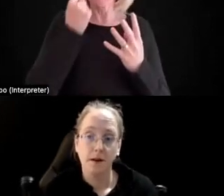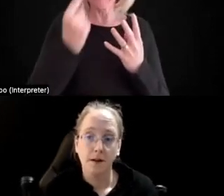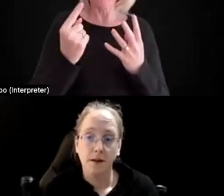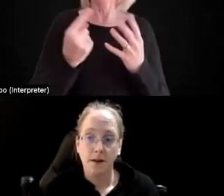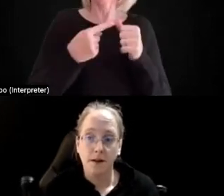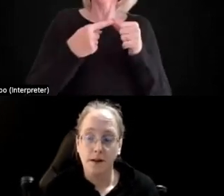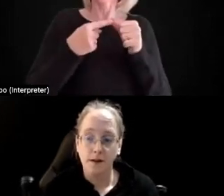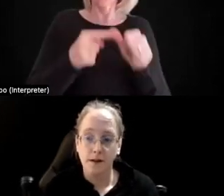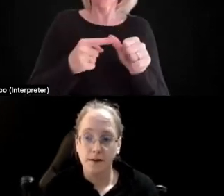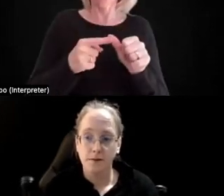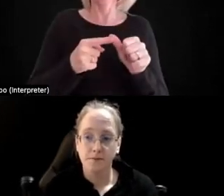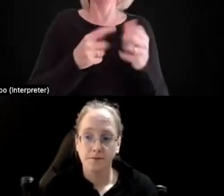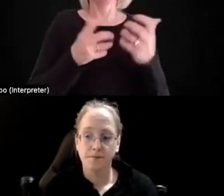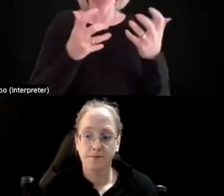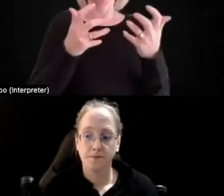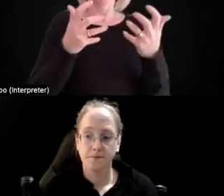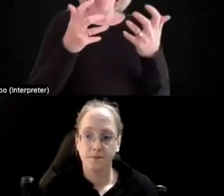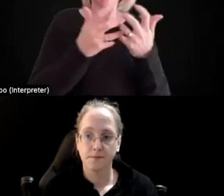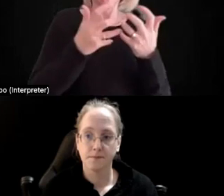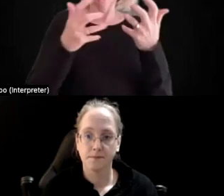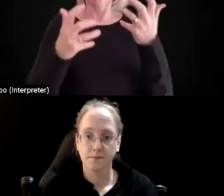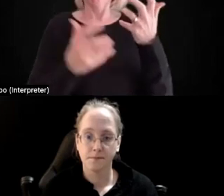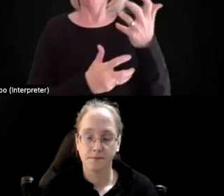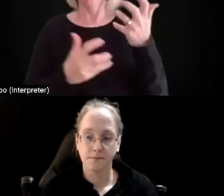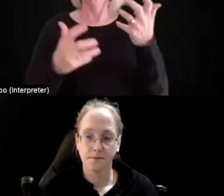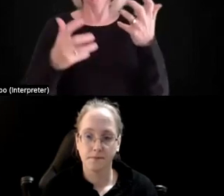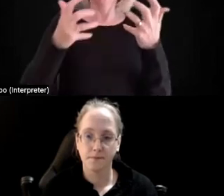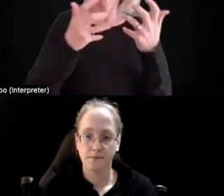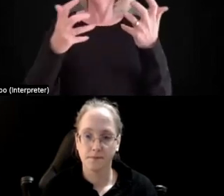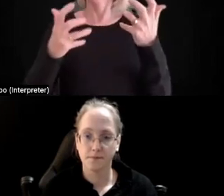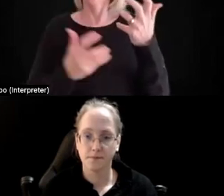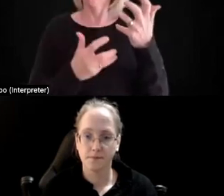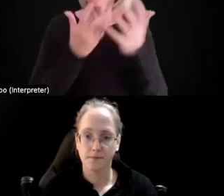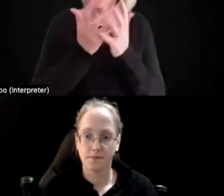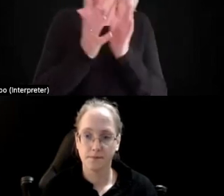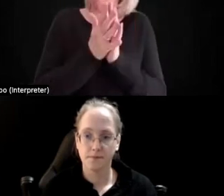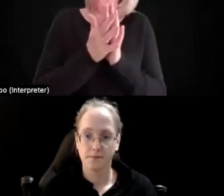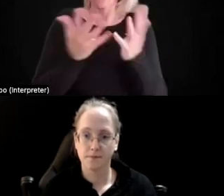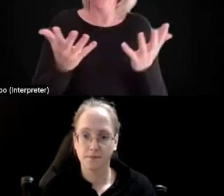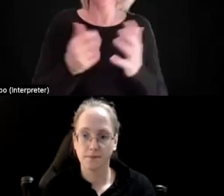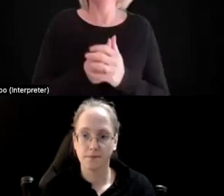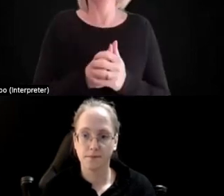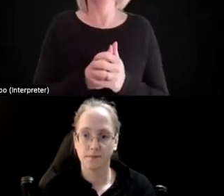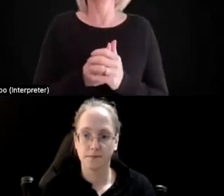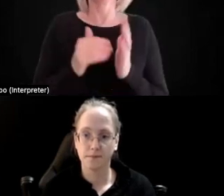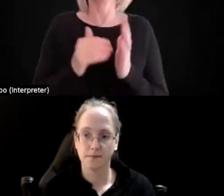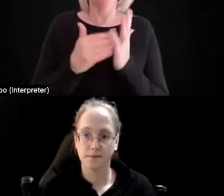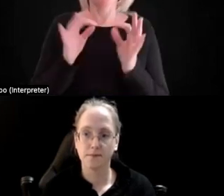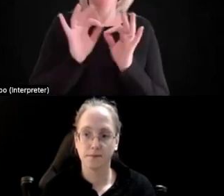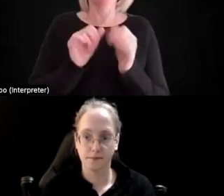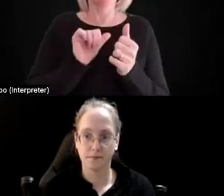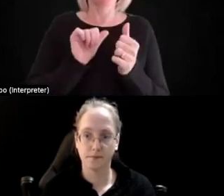attuned to a response that is attuned. Let's look at some examples I'll give you